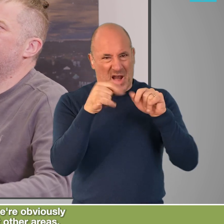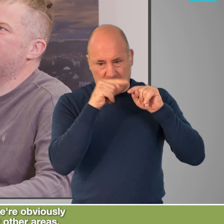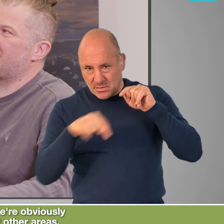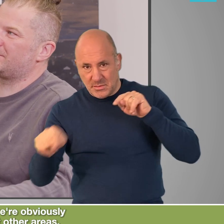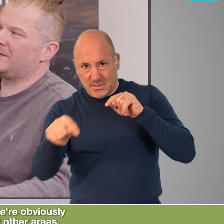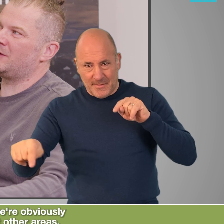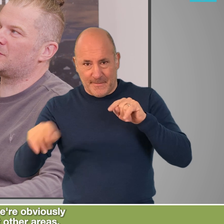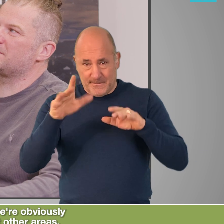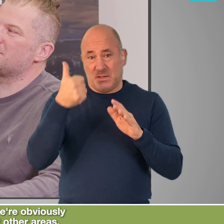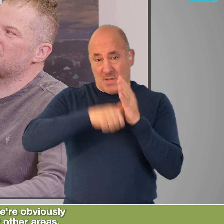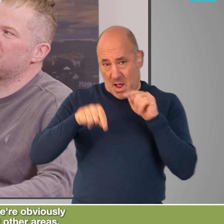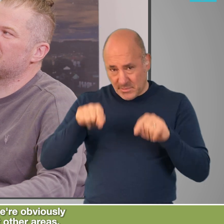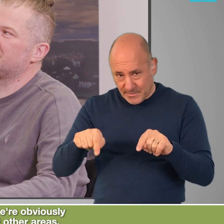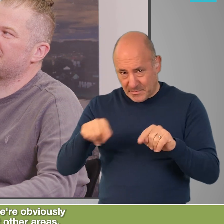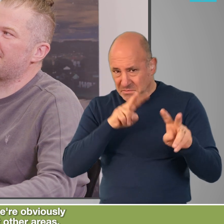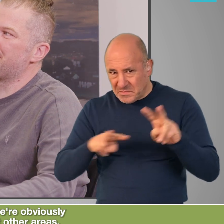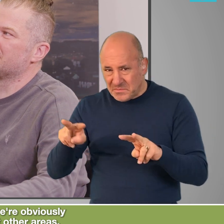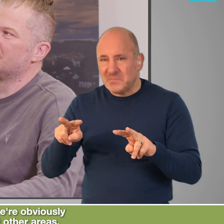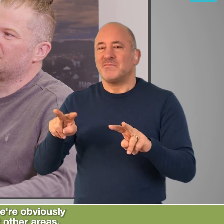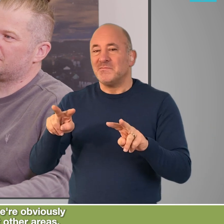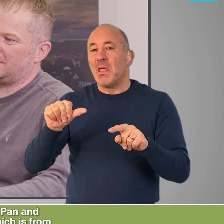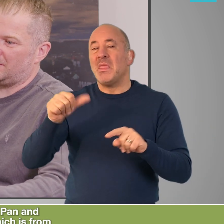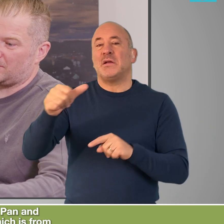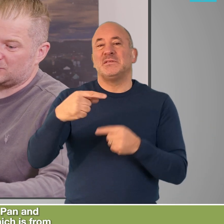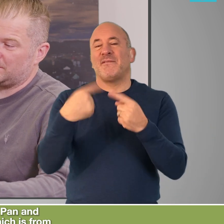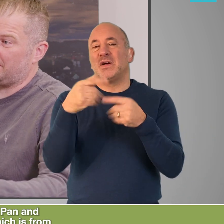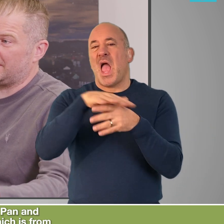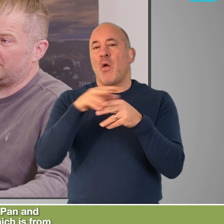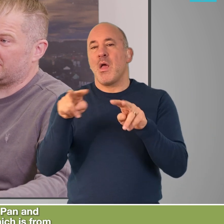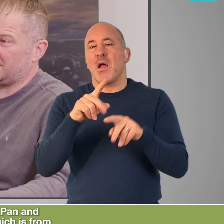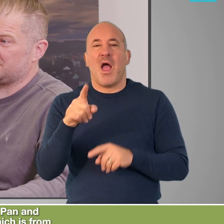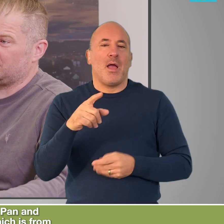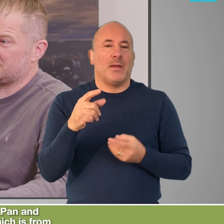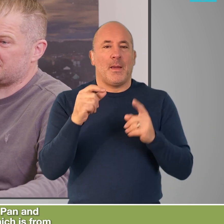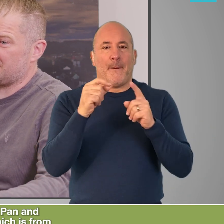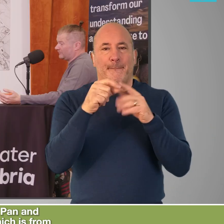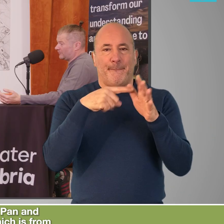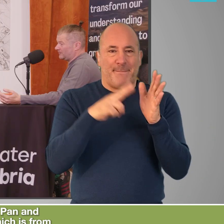And then from there, we're obviously going to be looking at other areas, which will be the Pan and Burn catchment, which is from